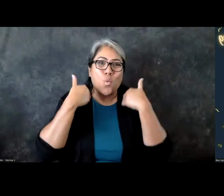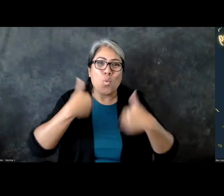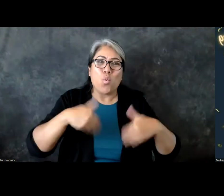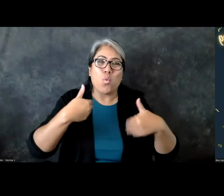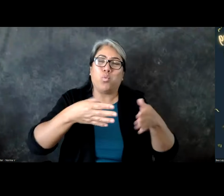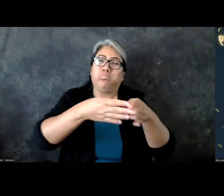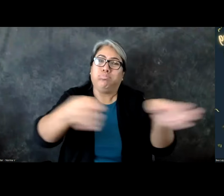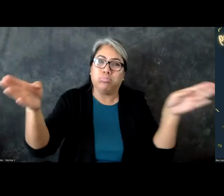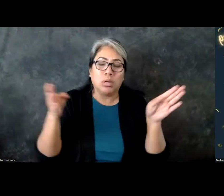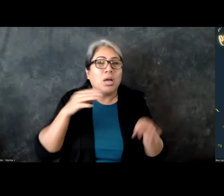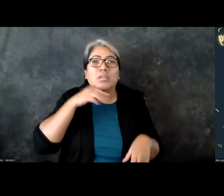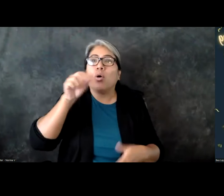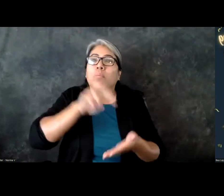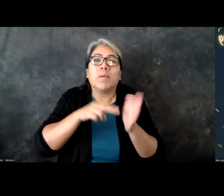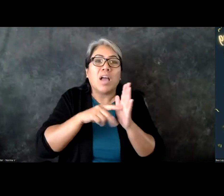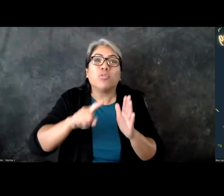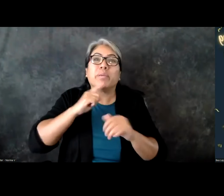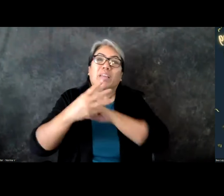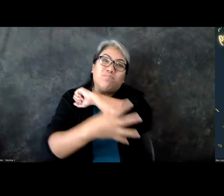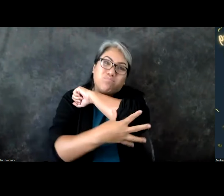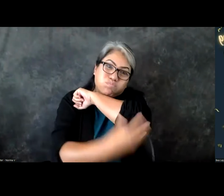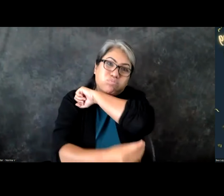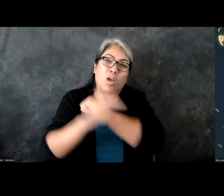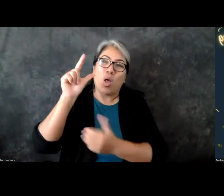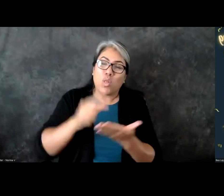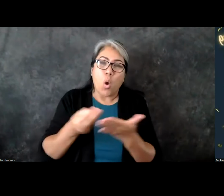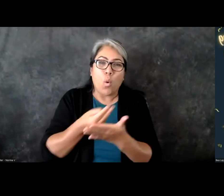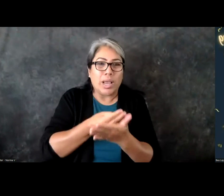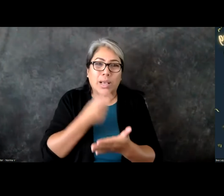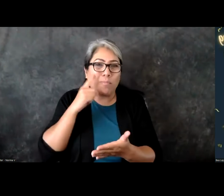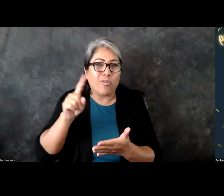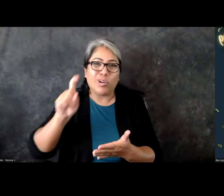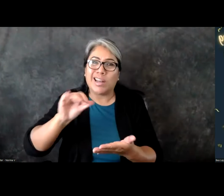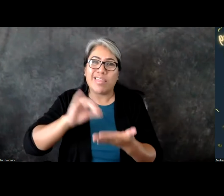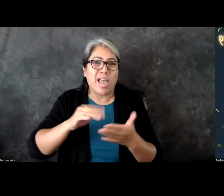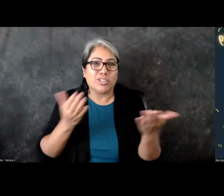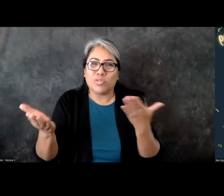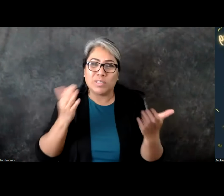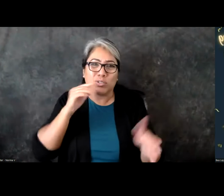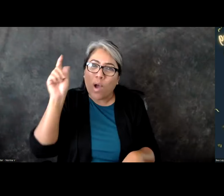utilized Medi-Cal programs are . And that you don't necessarily need to be extremely low income to need